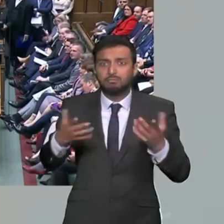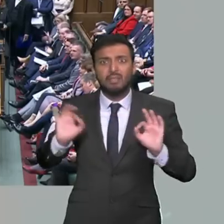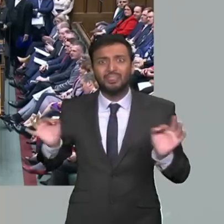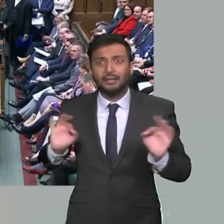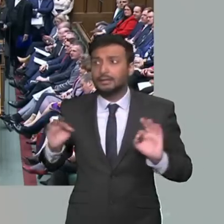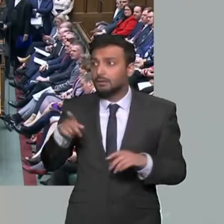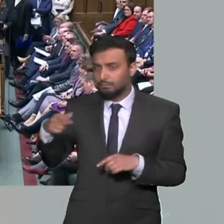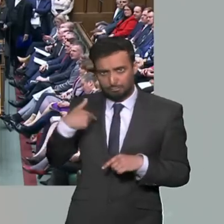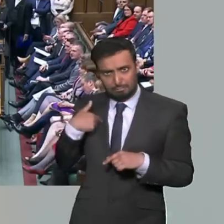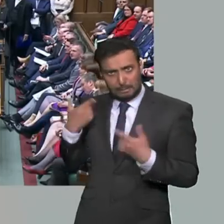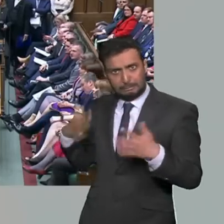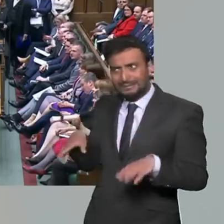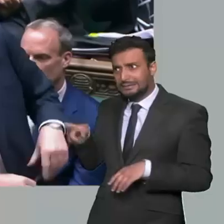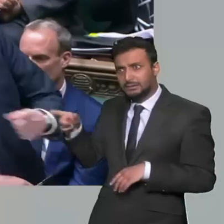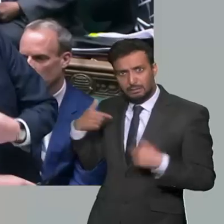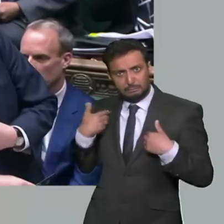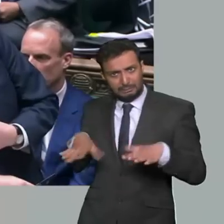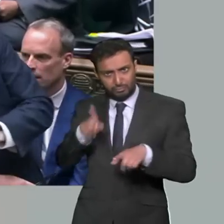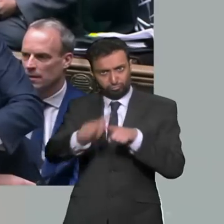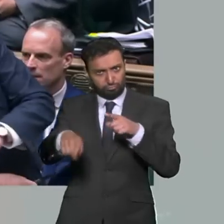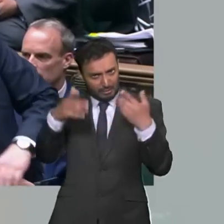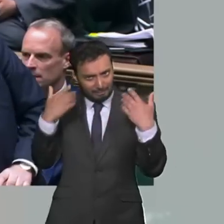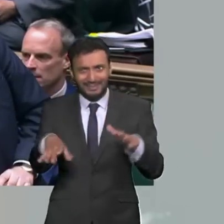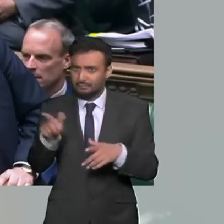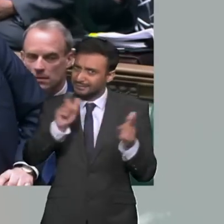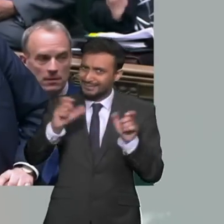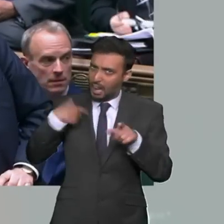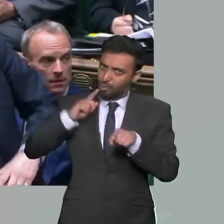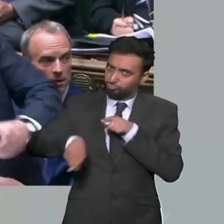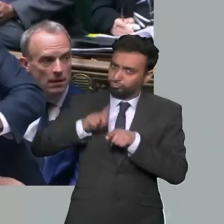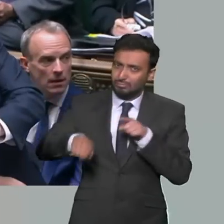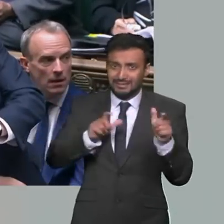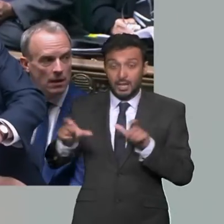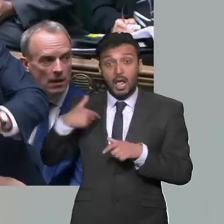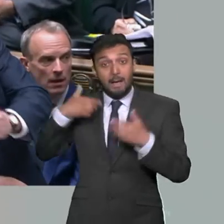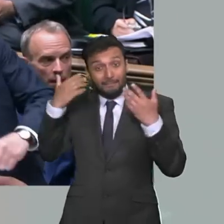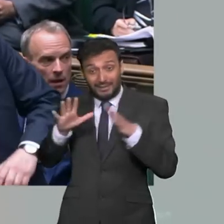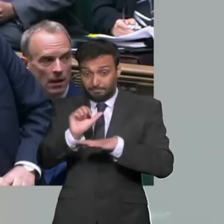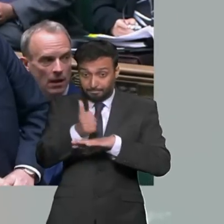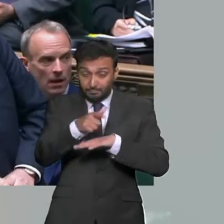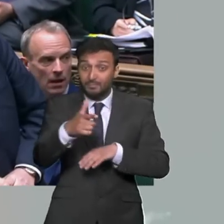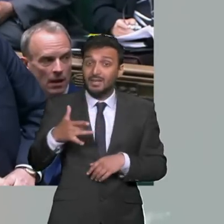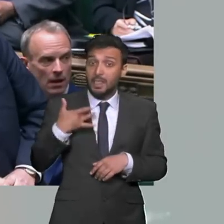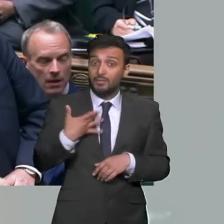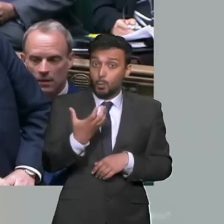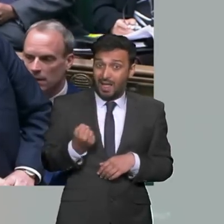This is the Government who not only put in the living wage—it was a Conservative institution—but